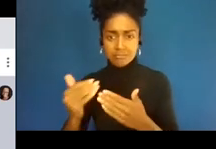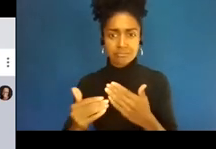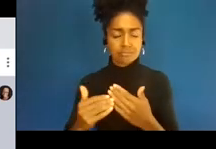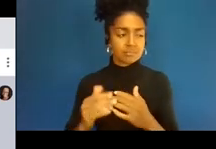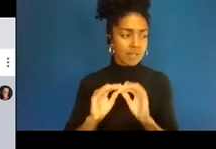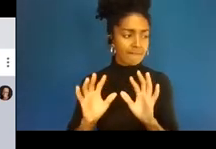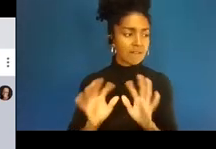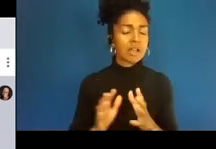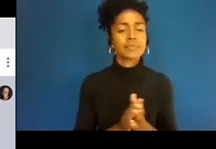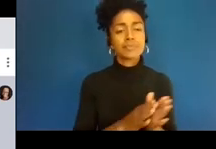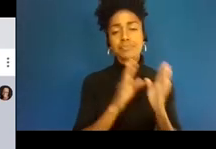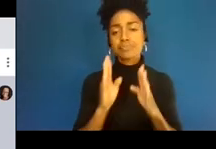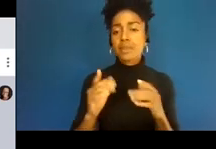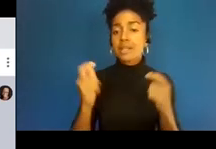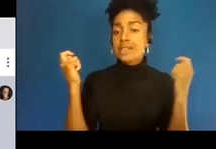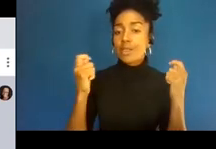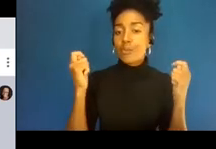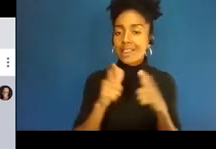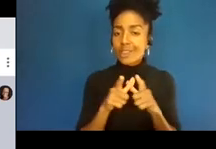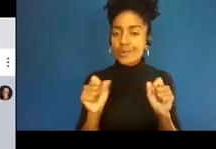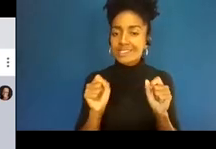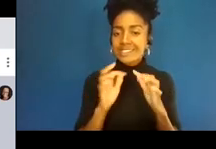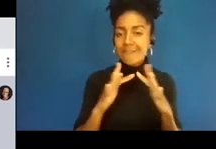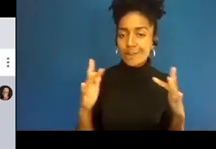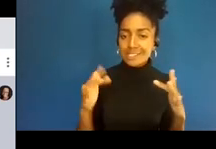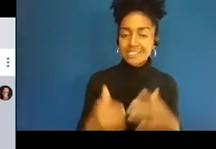"Celebrating linguistic diversity"